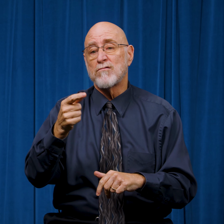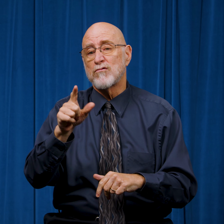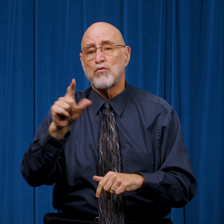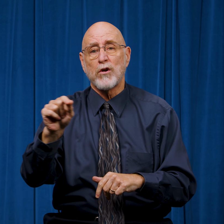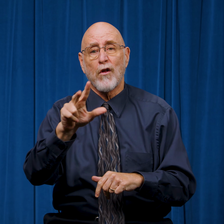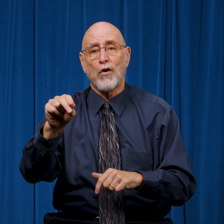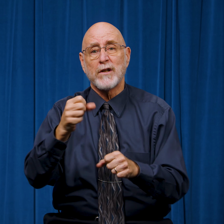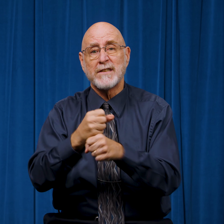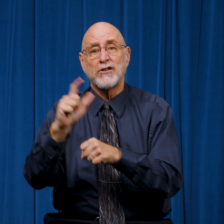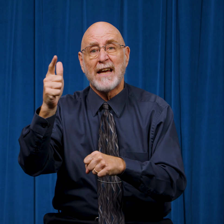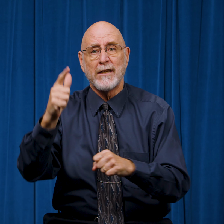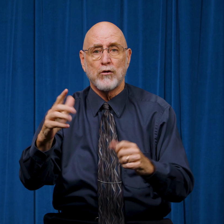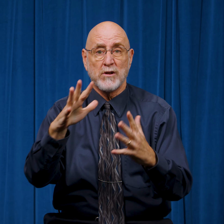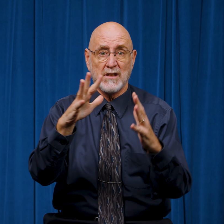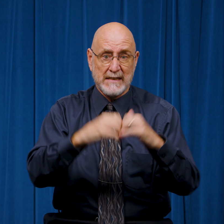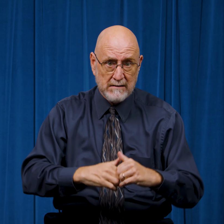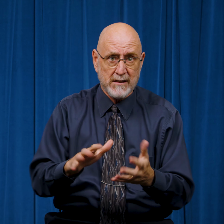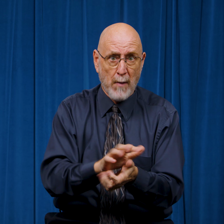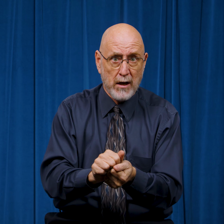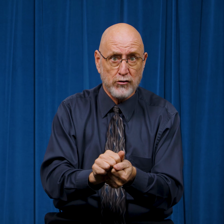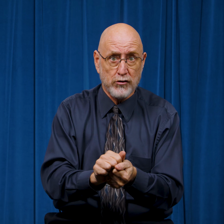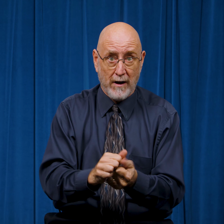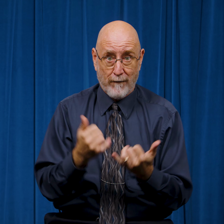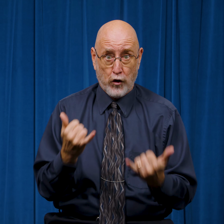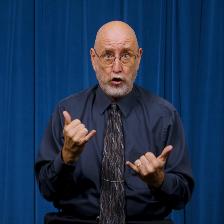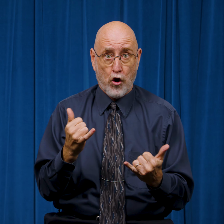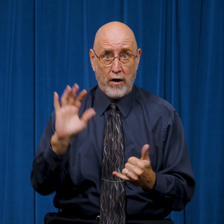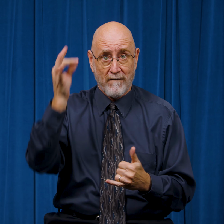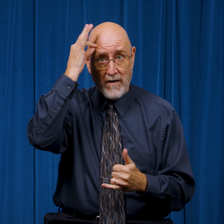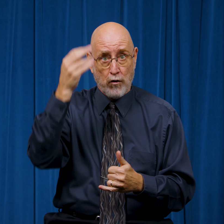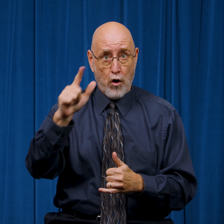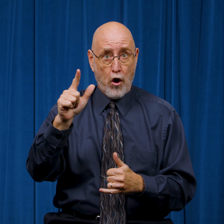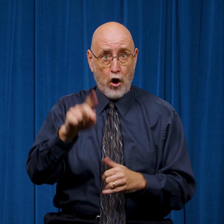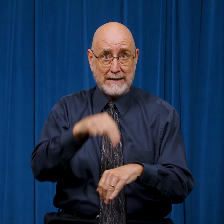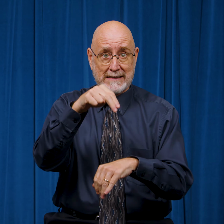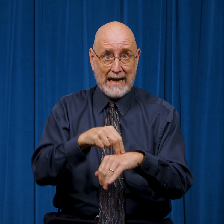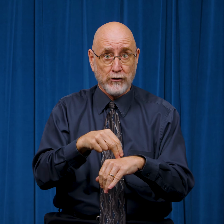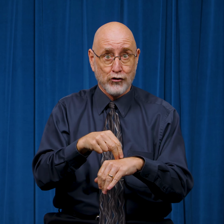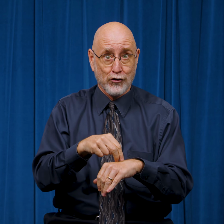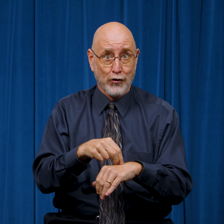if the current Federal Hall National Memorial was discovered today,